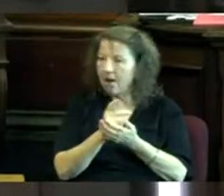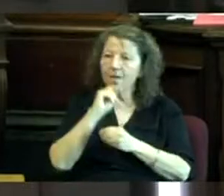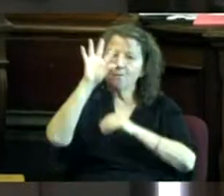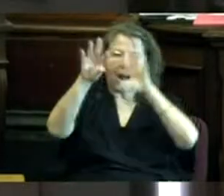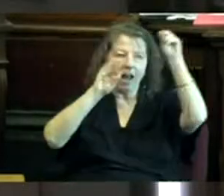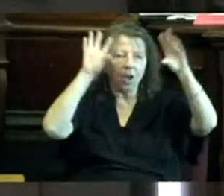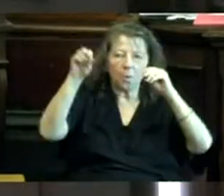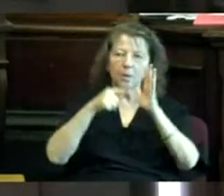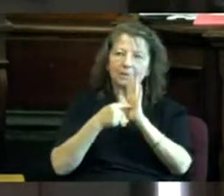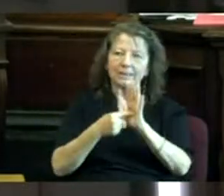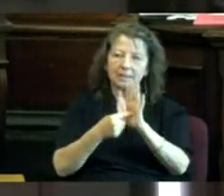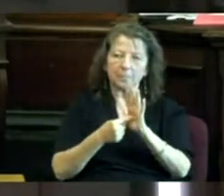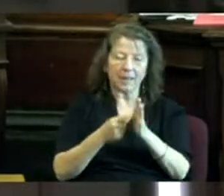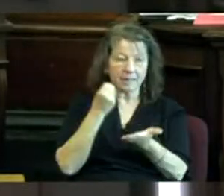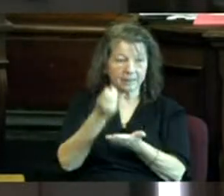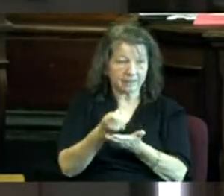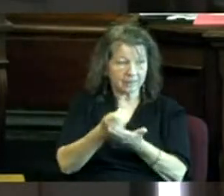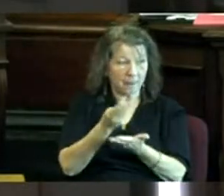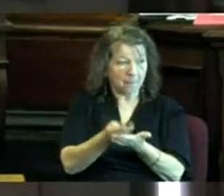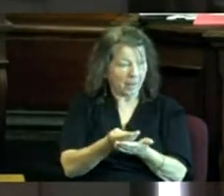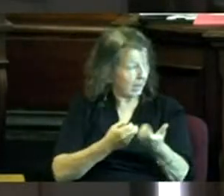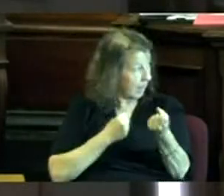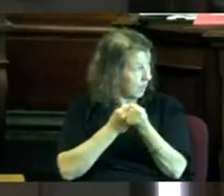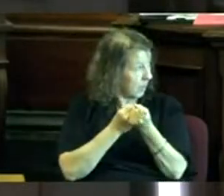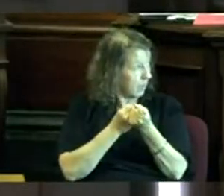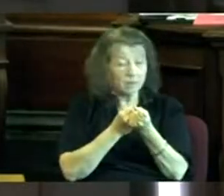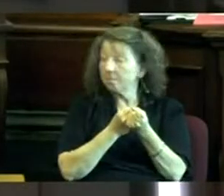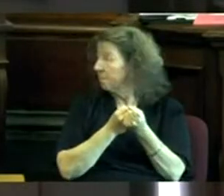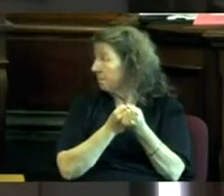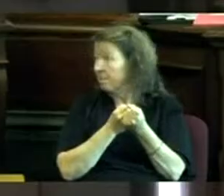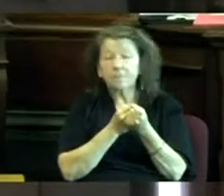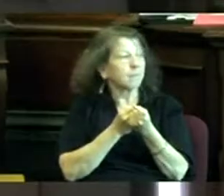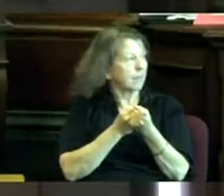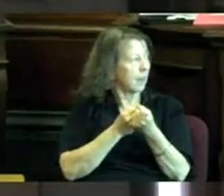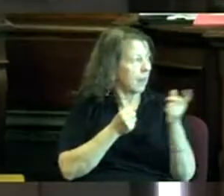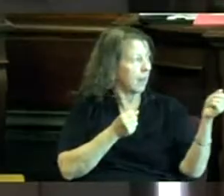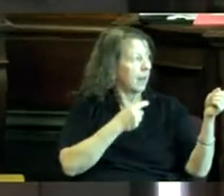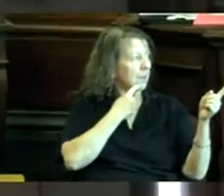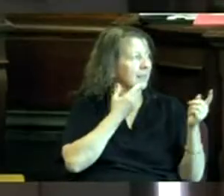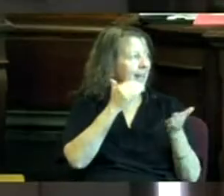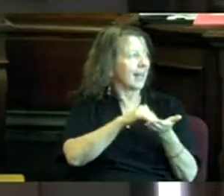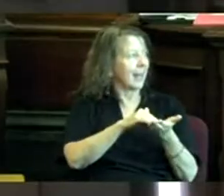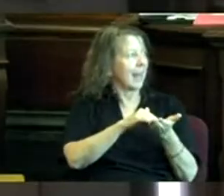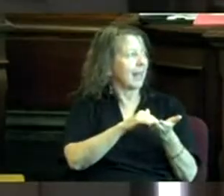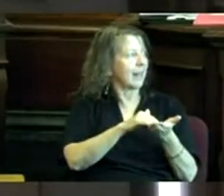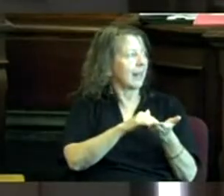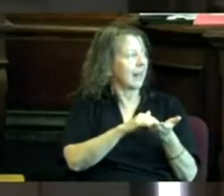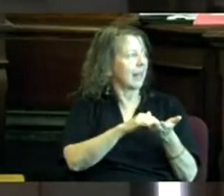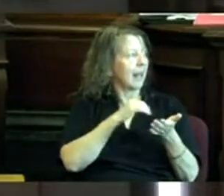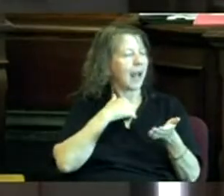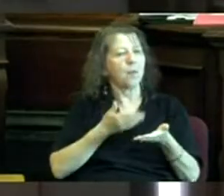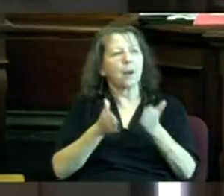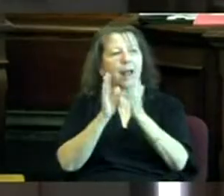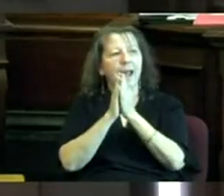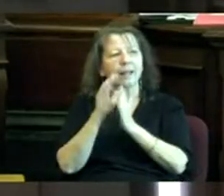Motion carries internet number 166 authorizing an agreement for fireworks displays. Any